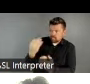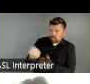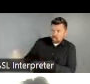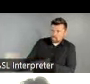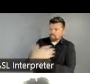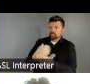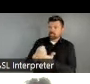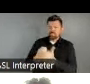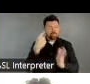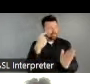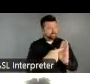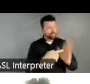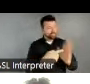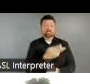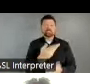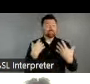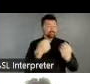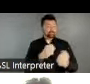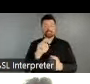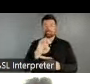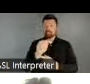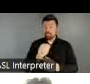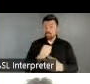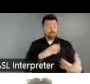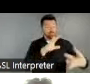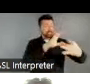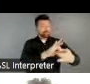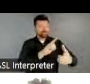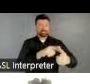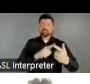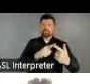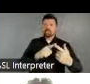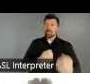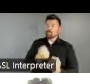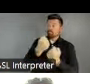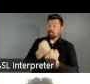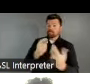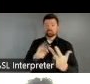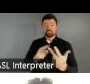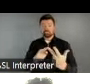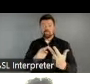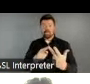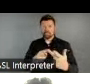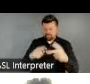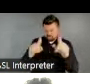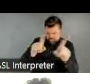the NEA as a connector, convener, and catalyst. ArtsHERE will also strengthen arts ecosystems as